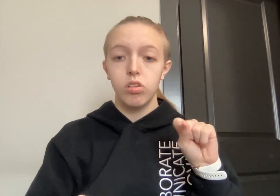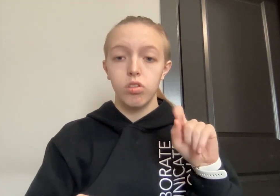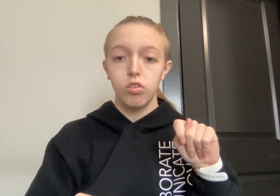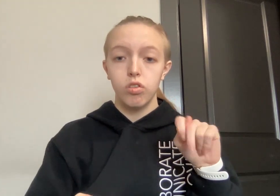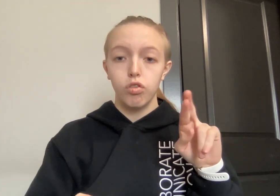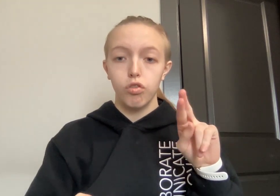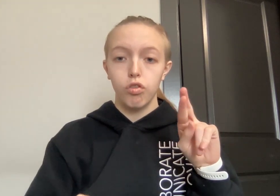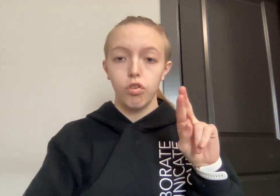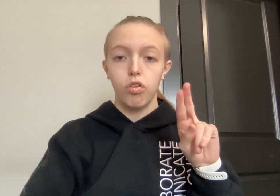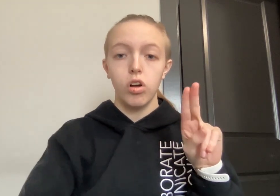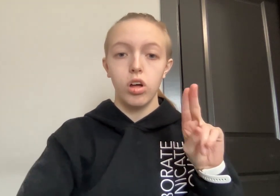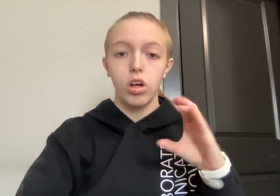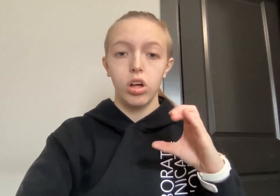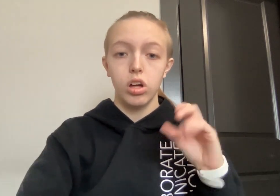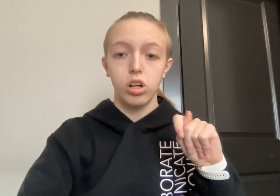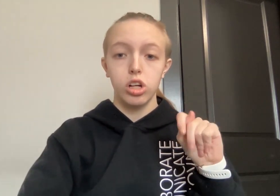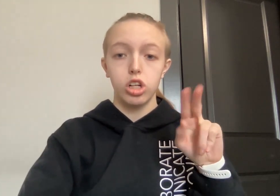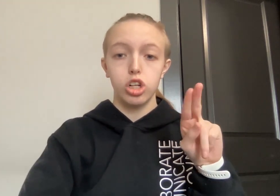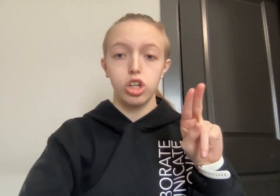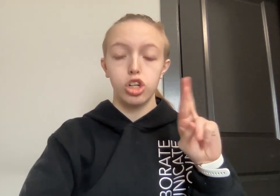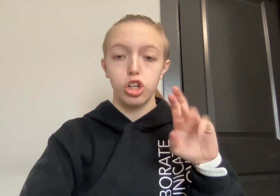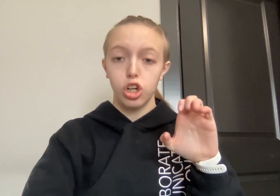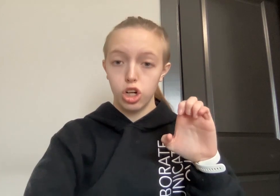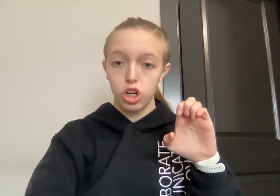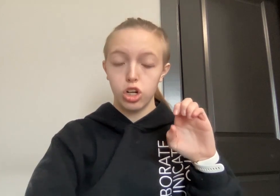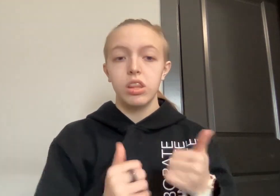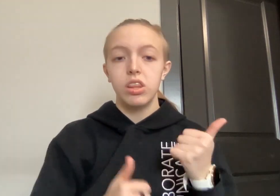which is not easily done,